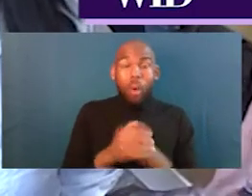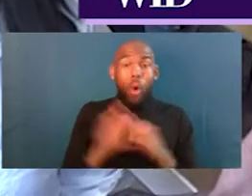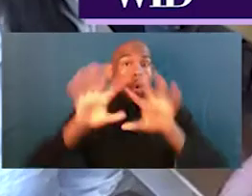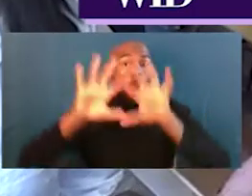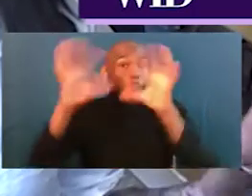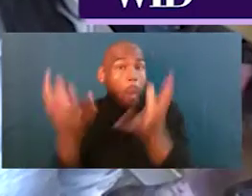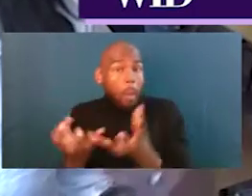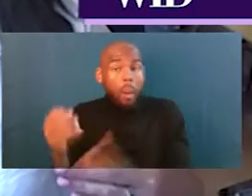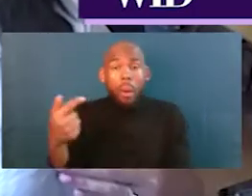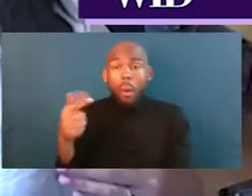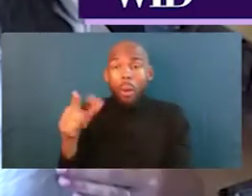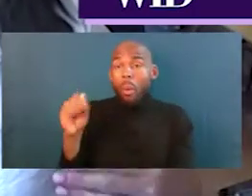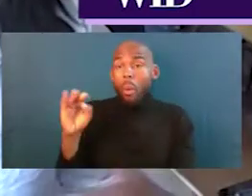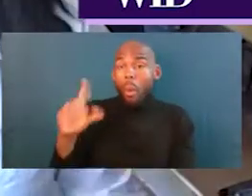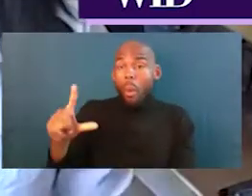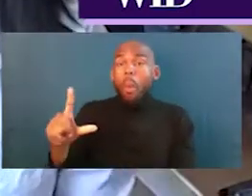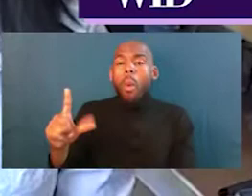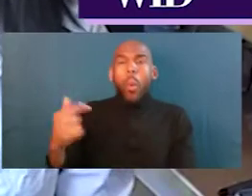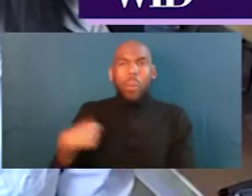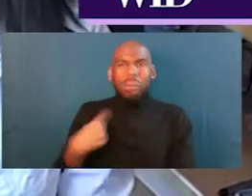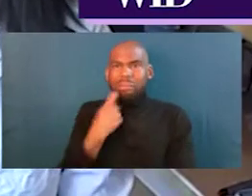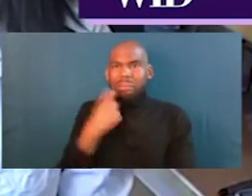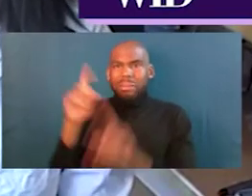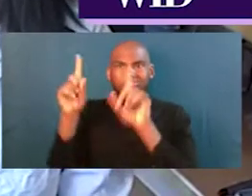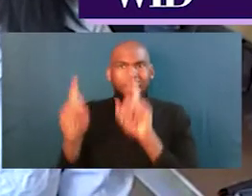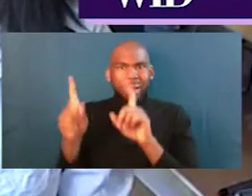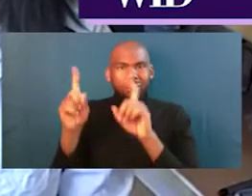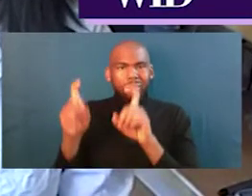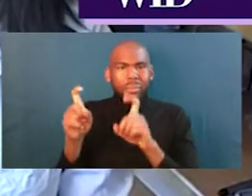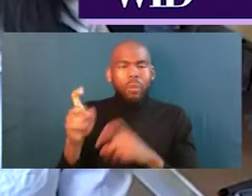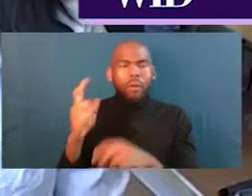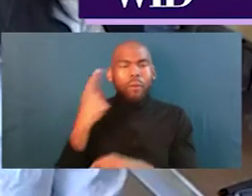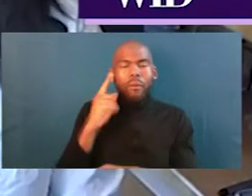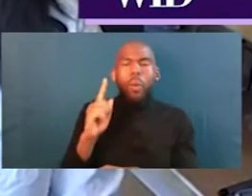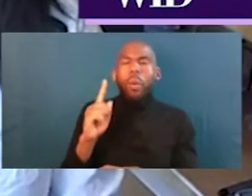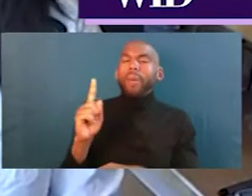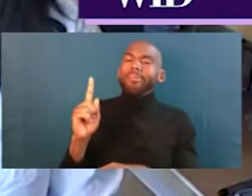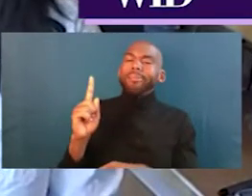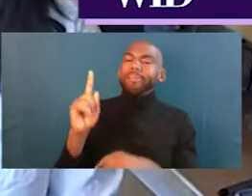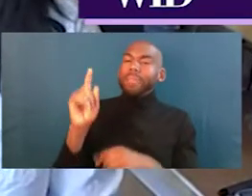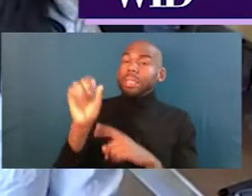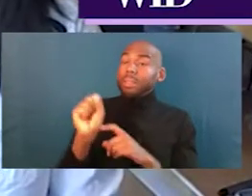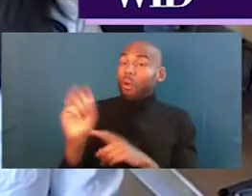we take within technology, we piloted a new program to hire neuro diverse employees with